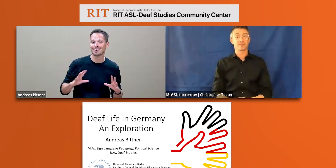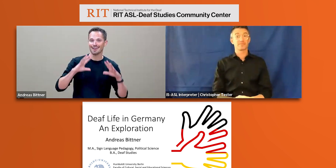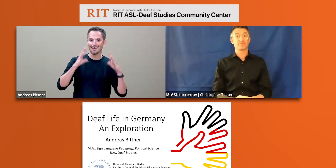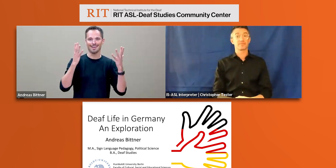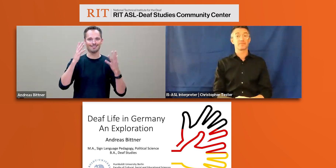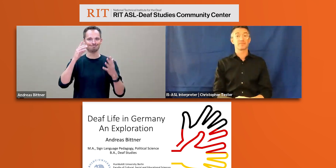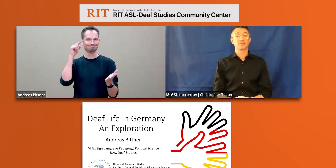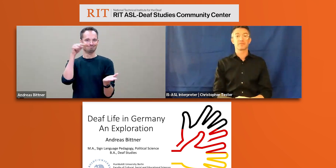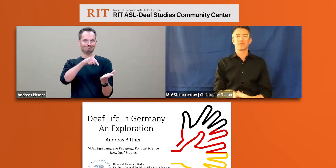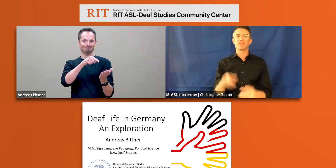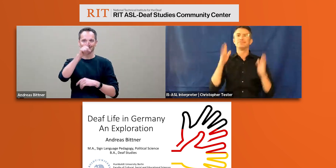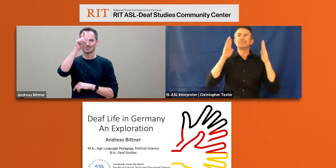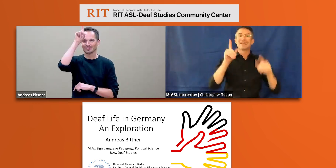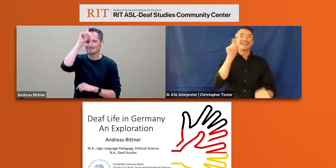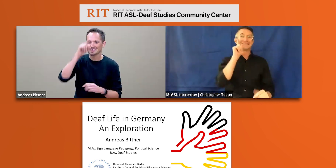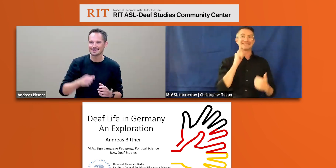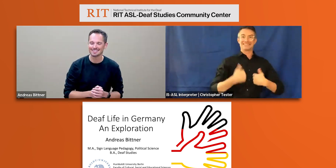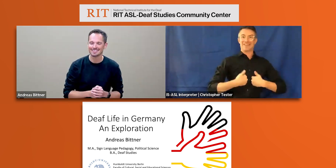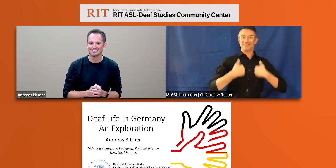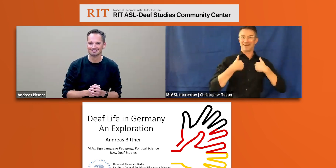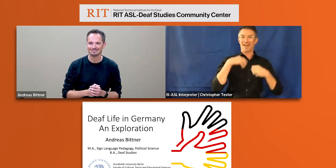Welcome to my talk today.